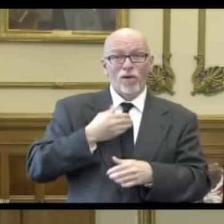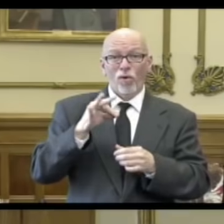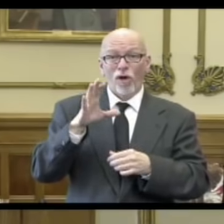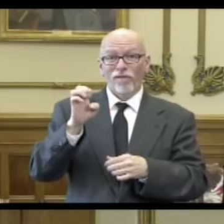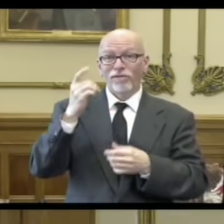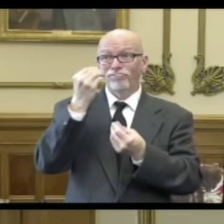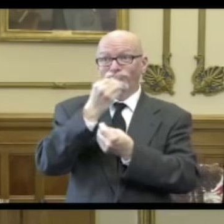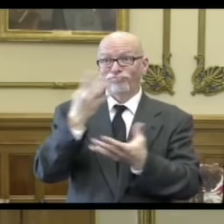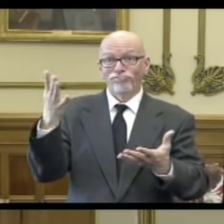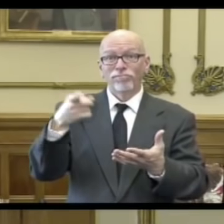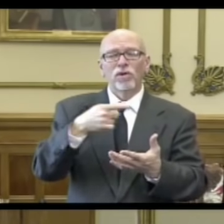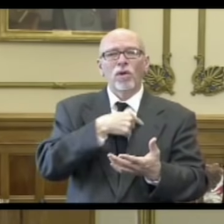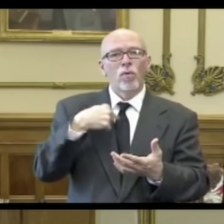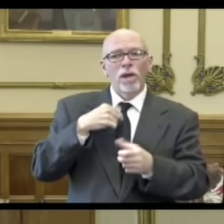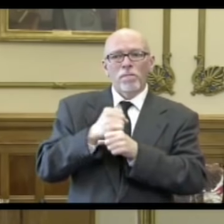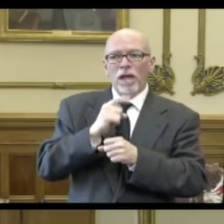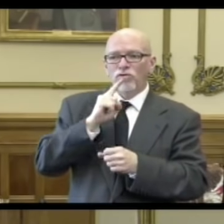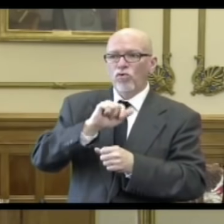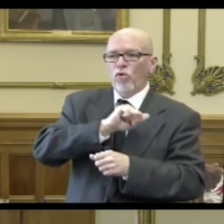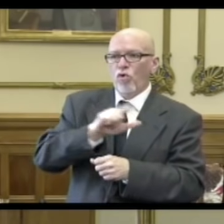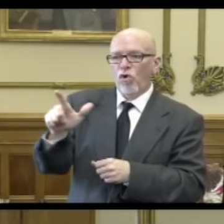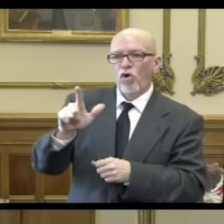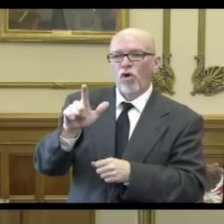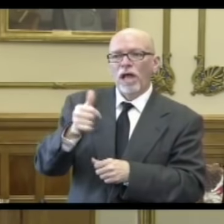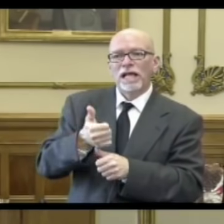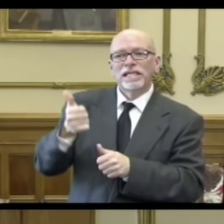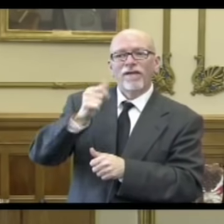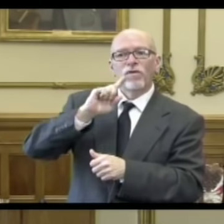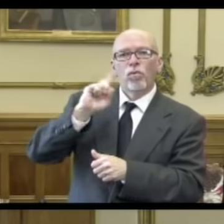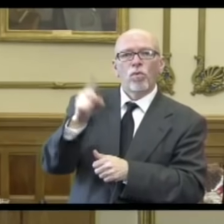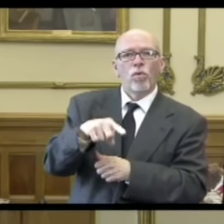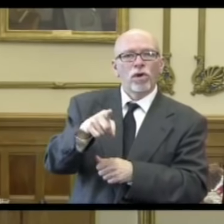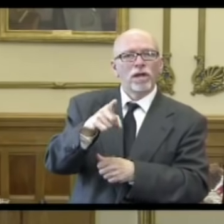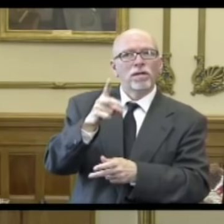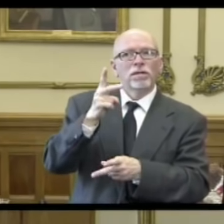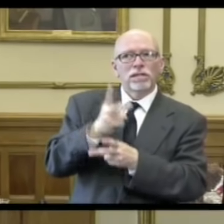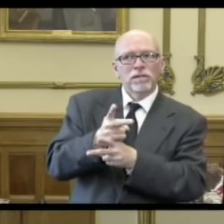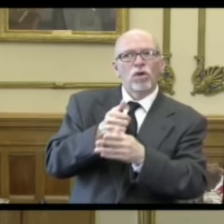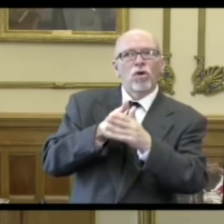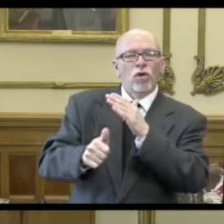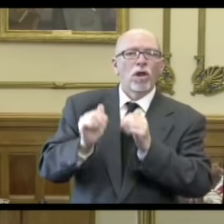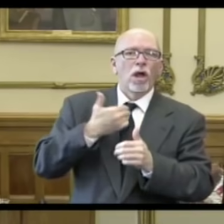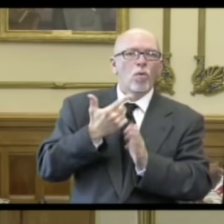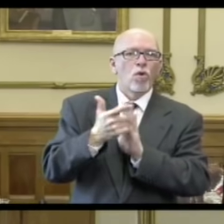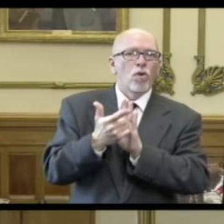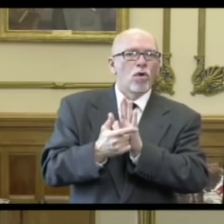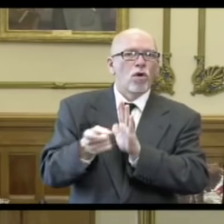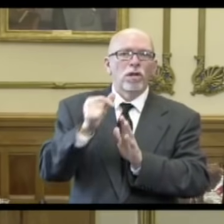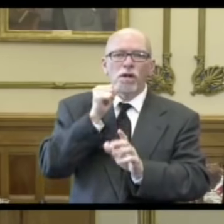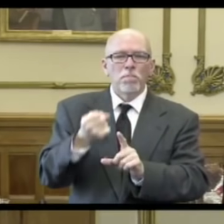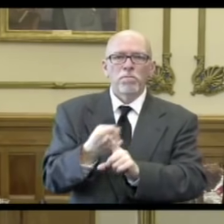CARE HAS BEEN TAKEN FROM DAY ONE FROM THAT VERY FIRST EXECUTIVE ORDER ISSUED ON MARCH 6TH BY THE GOVERNOR AND